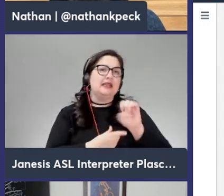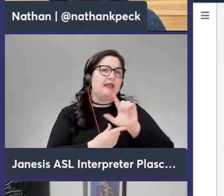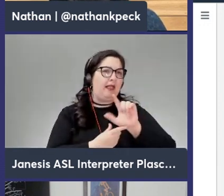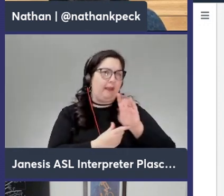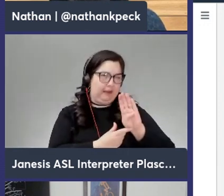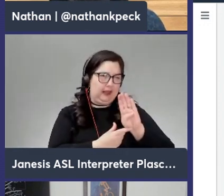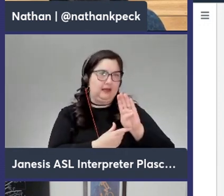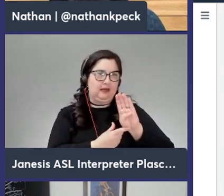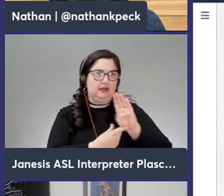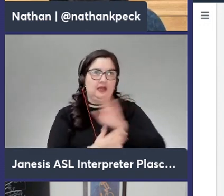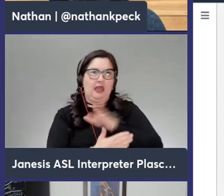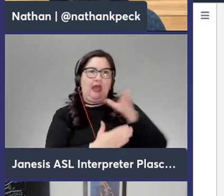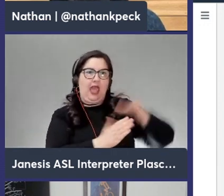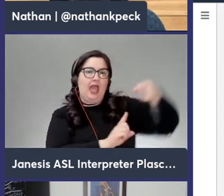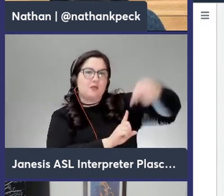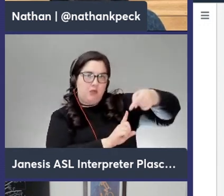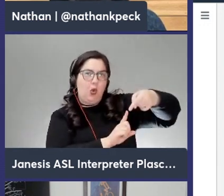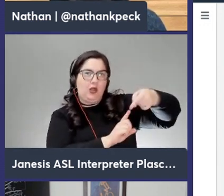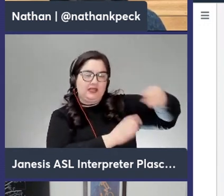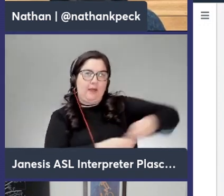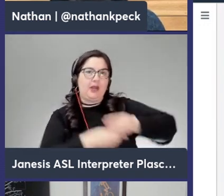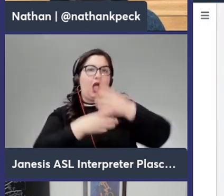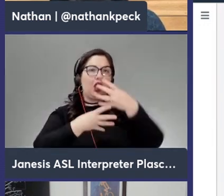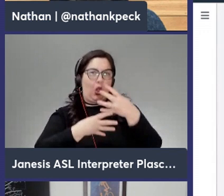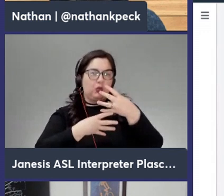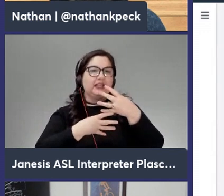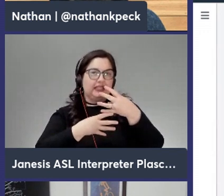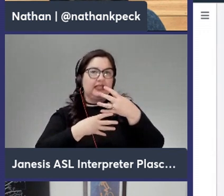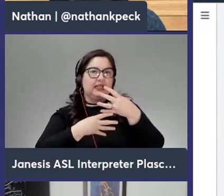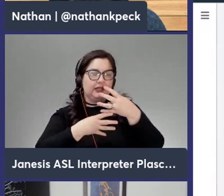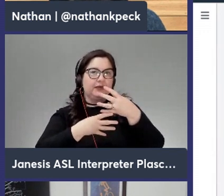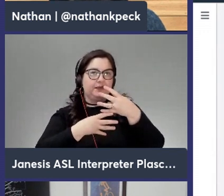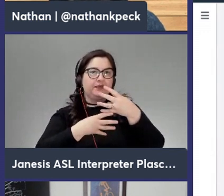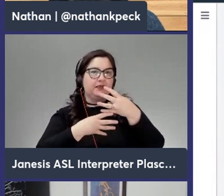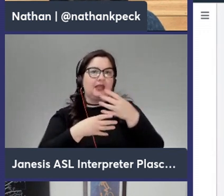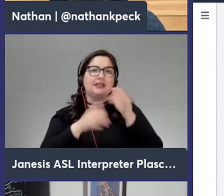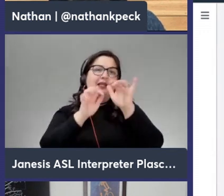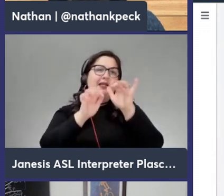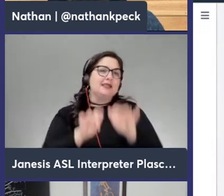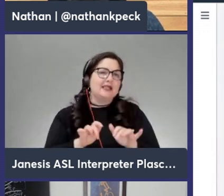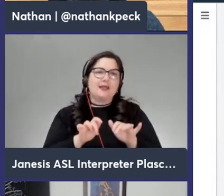endpoint that I'm gonna just load in here. And I'm just putting in basically a publicly facing URL.